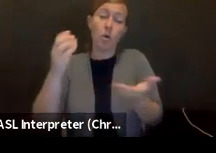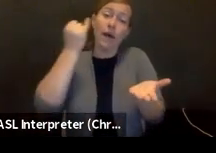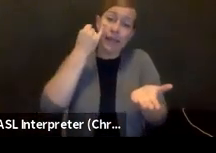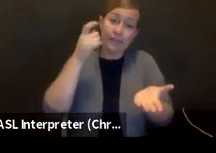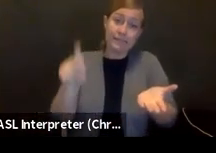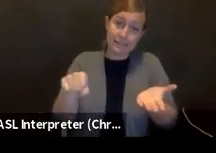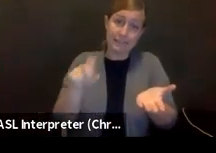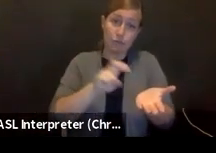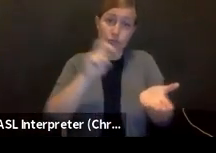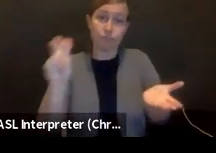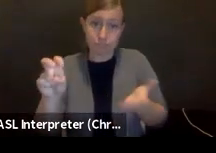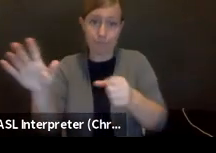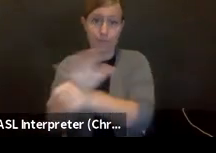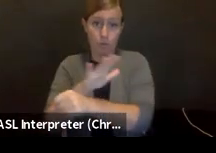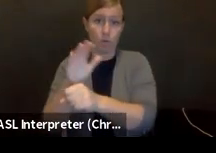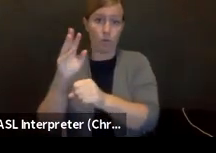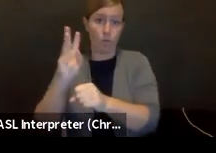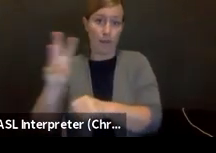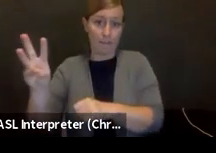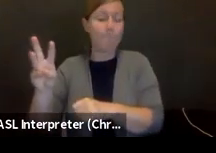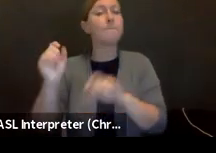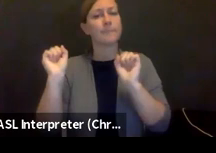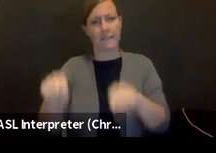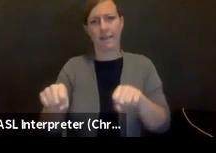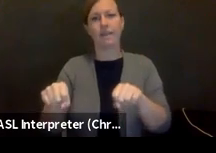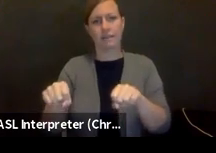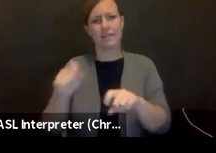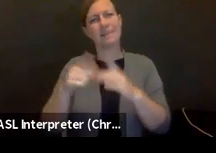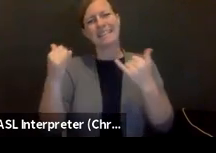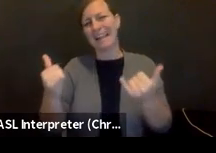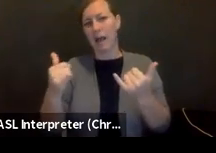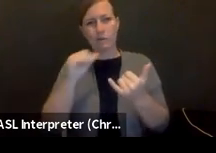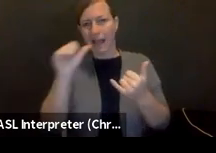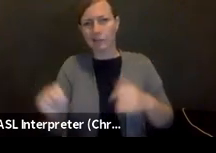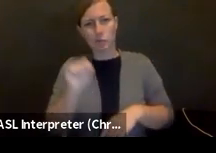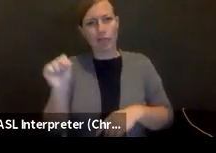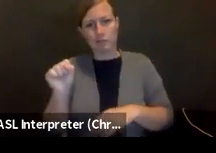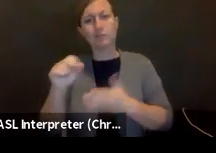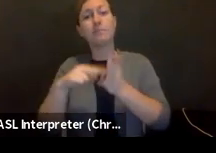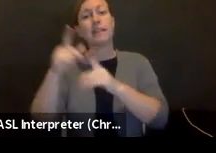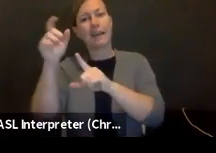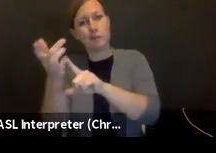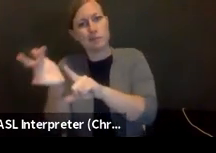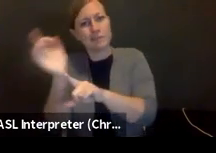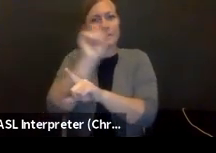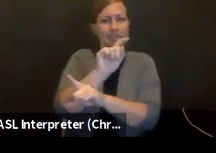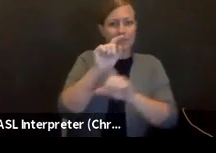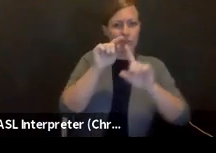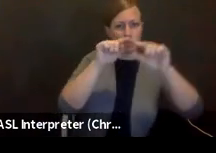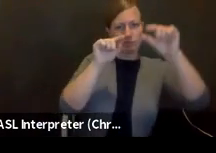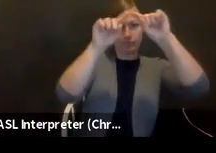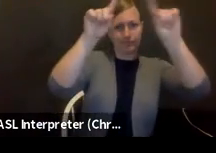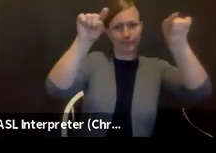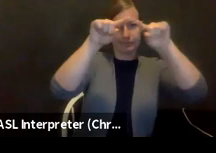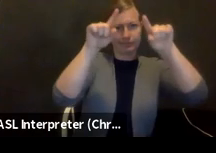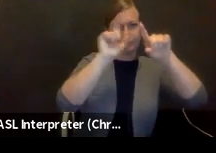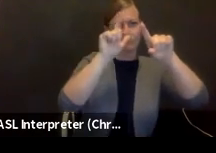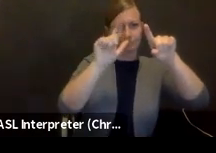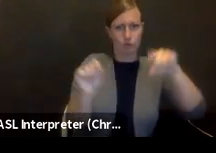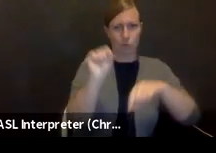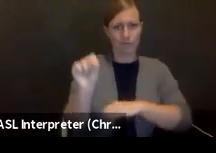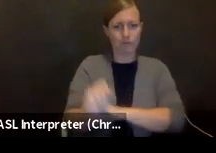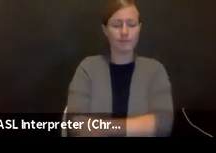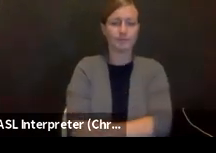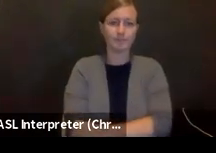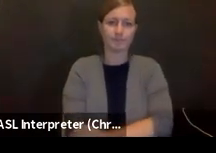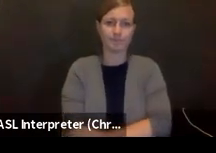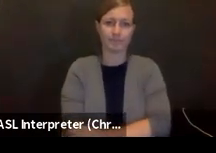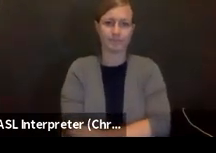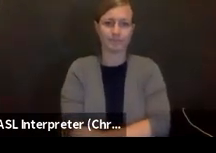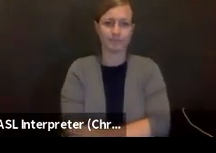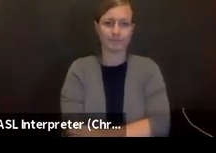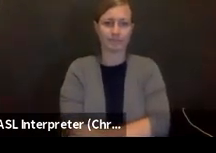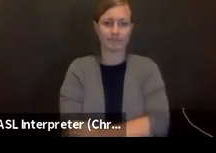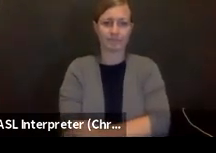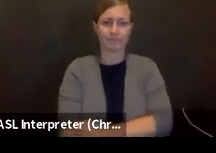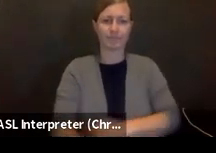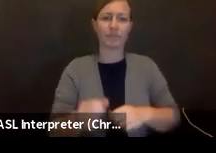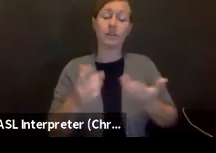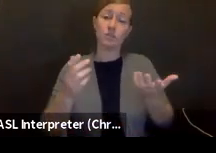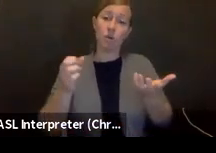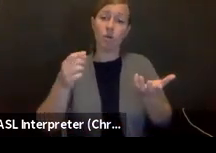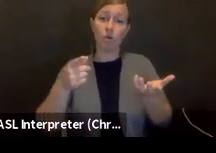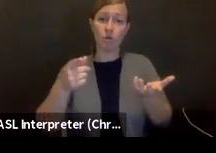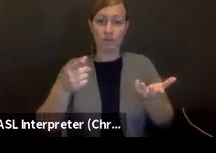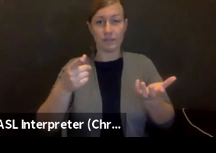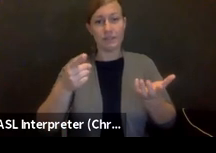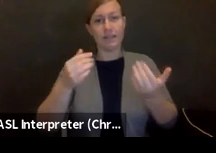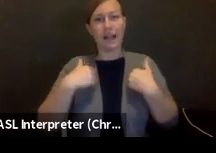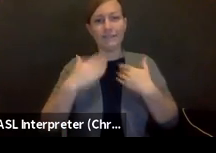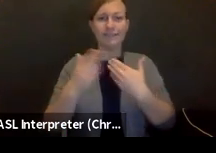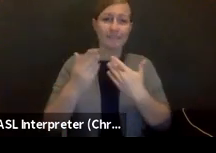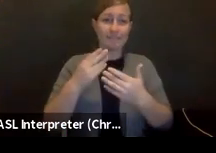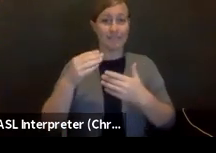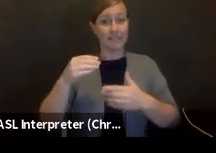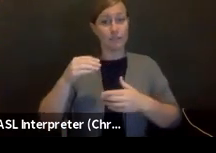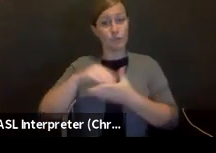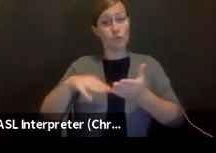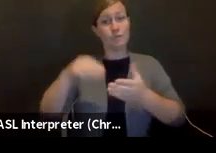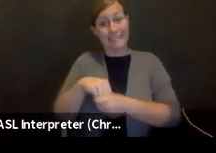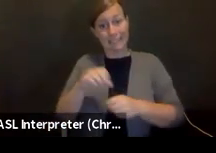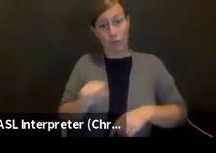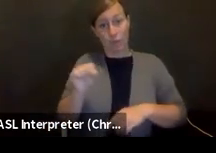ESD 189 - Amy Colburn: To go to the full screen. They can, but now they are in a whole different page so they'd have to navigate. If I go back to the school tab I can, they'd have to navigate back. So there is even if you kind of keep them in school, A, G, there is a way for them to get to the full screen.